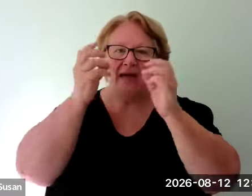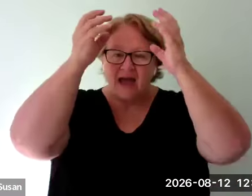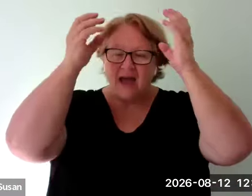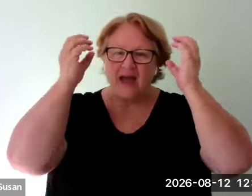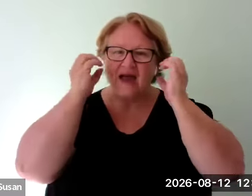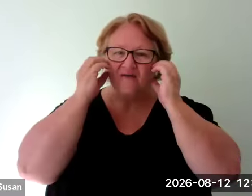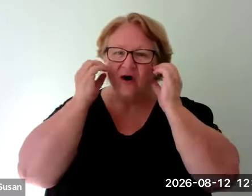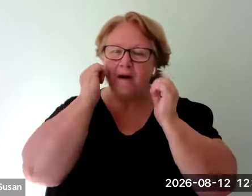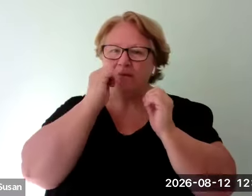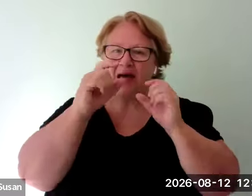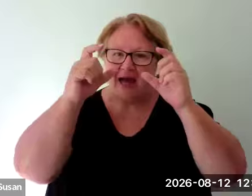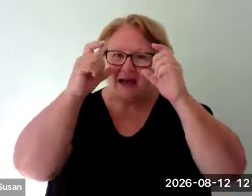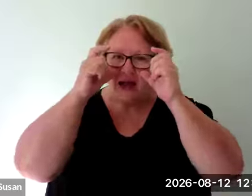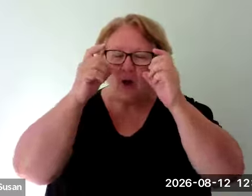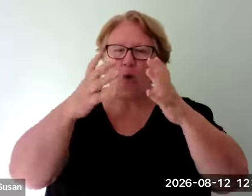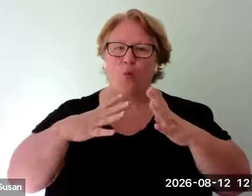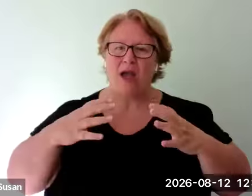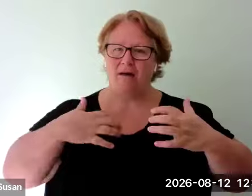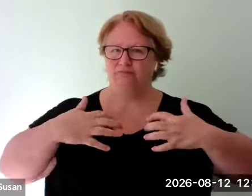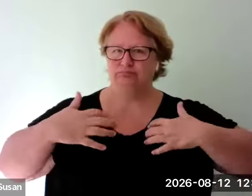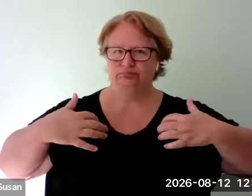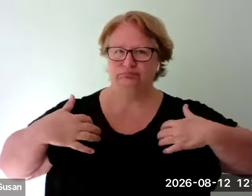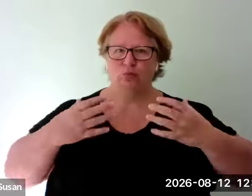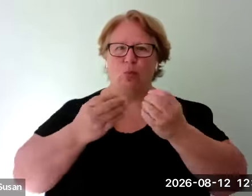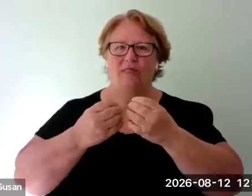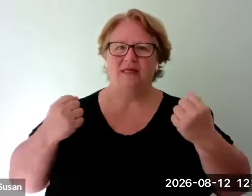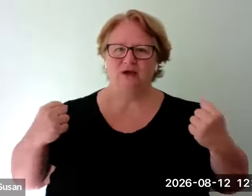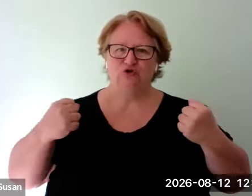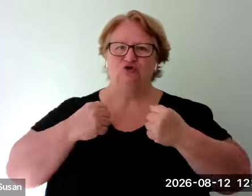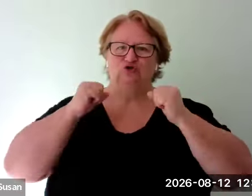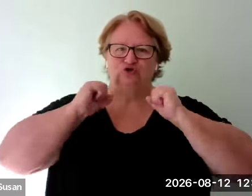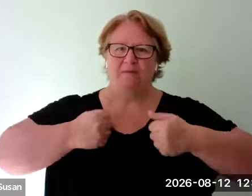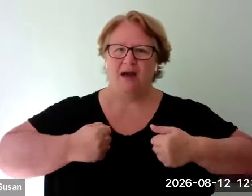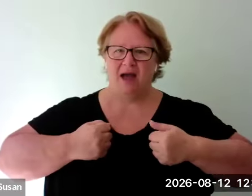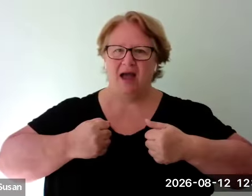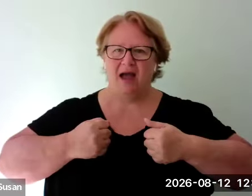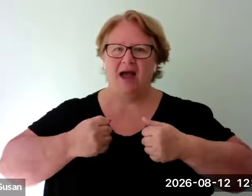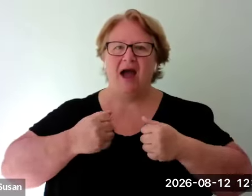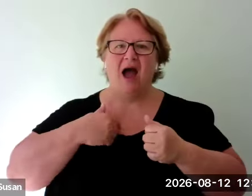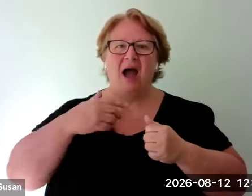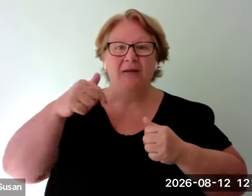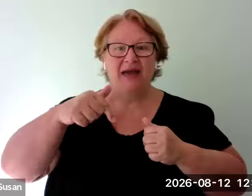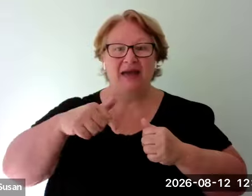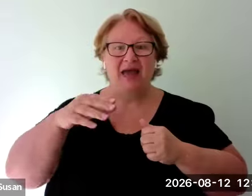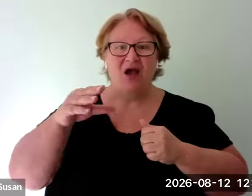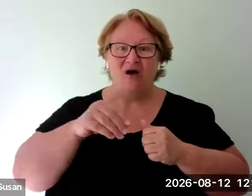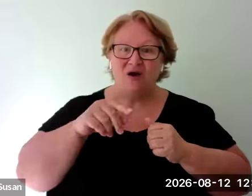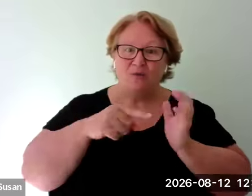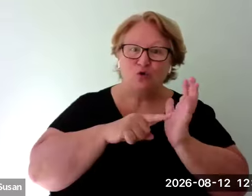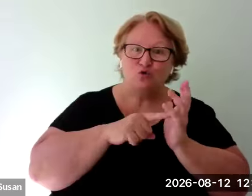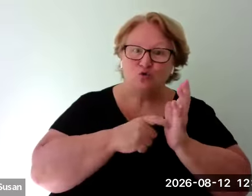a middle aged white woman with my hair pulled back with headphones and black glasses on. I'm wearing a spotty top